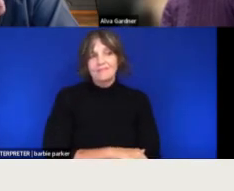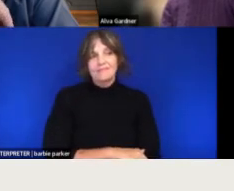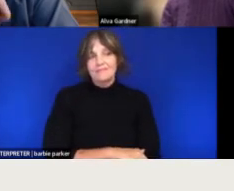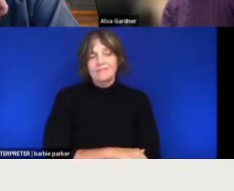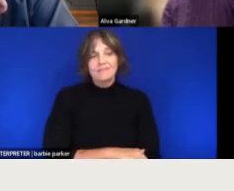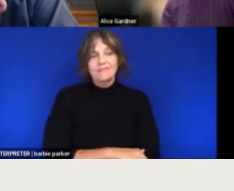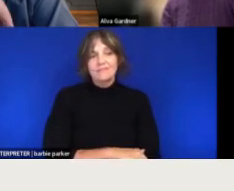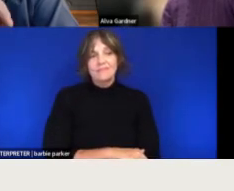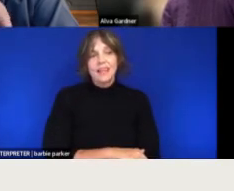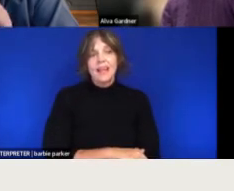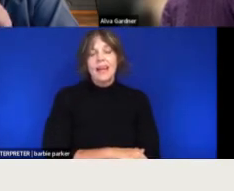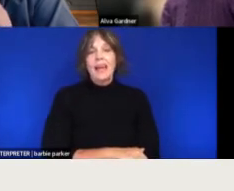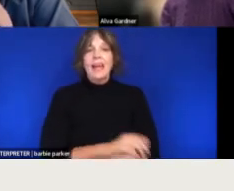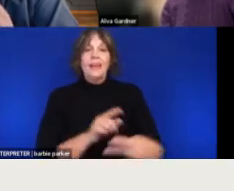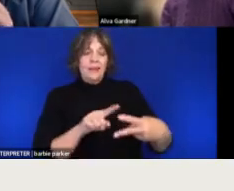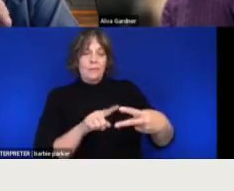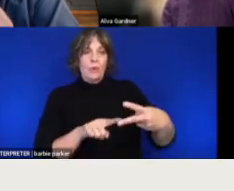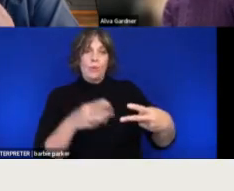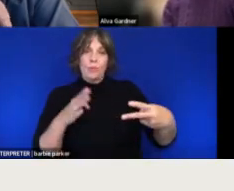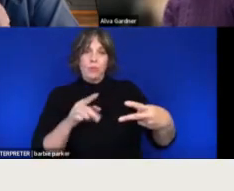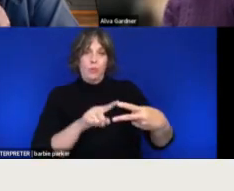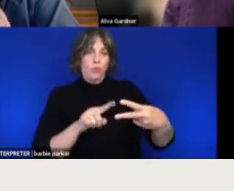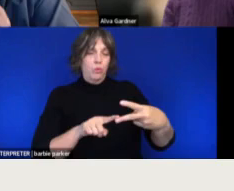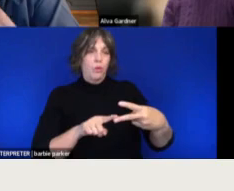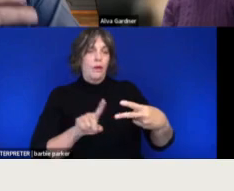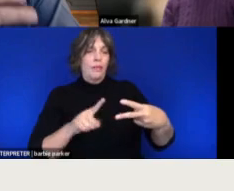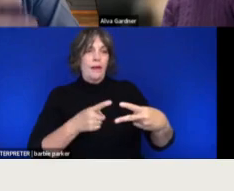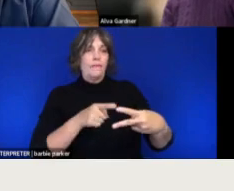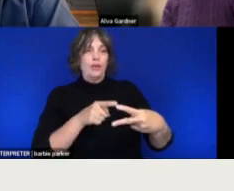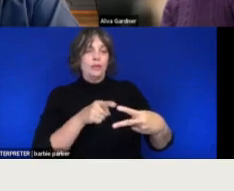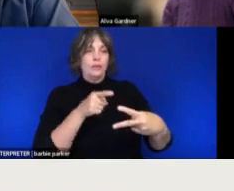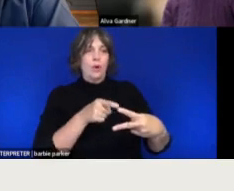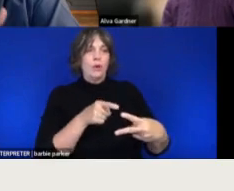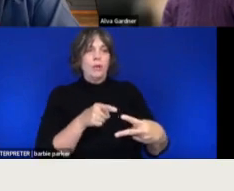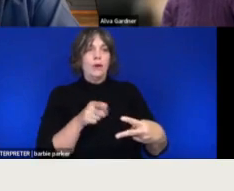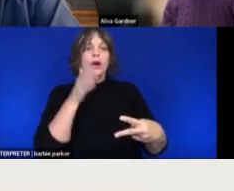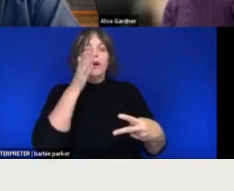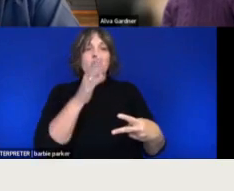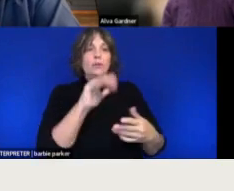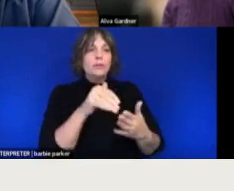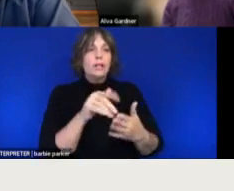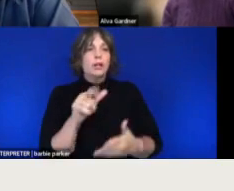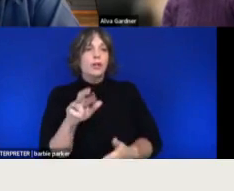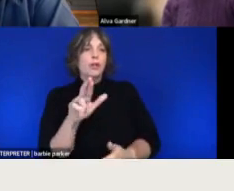Because if we use that first future centered focus, Laura will exercise. And I don't know about you, but I'm a